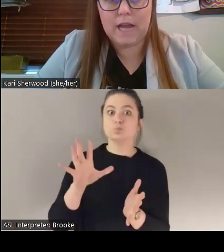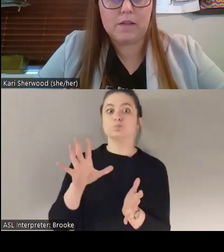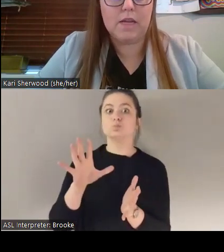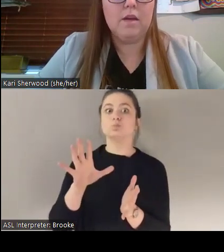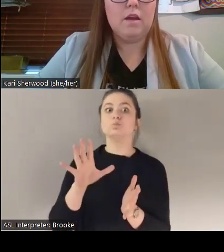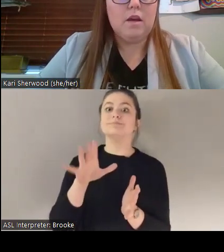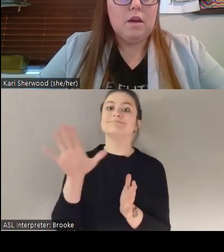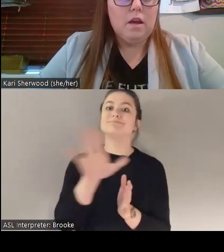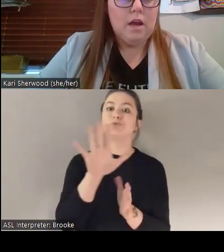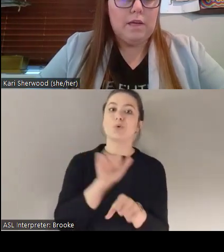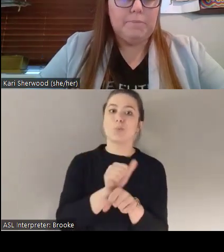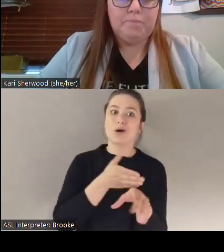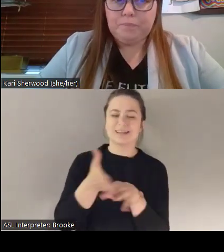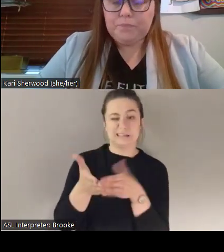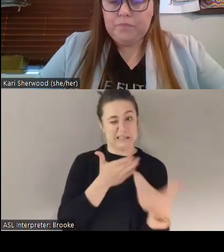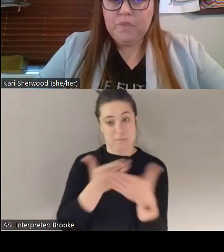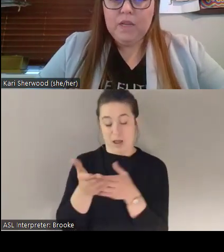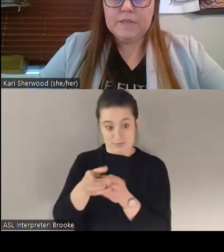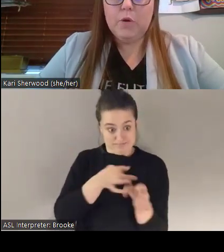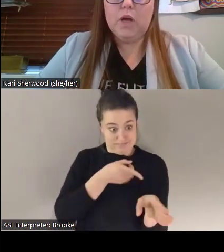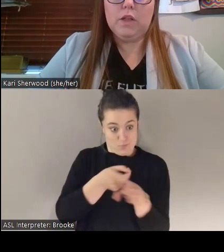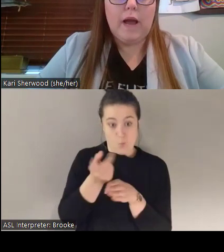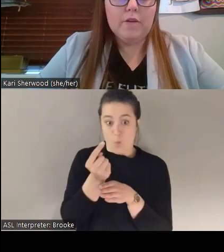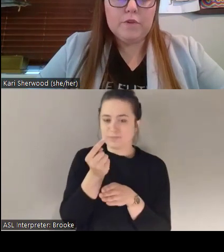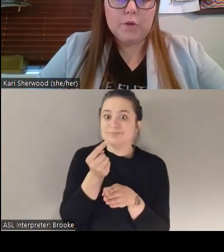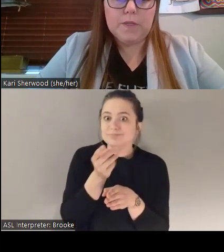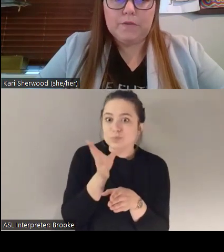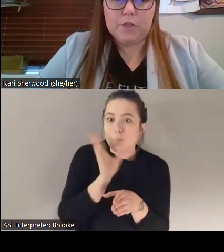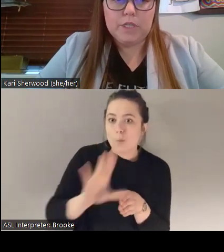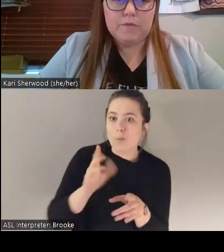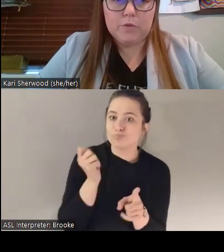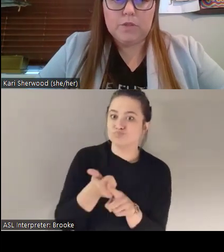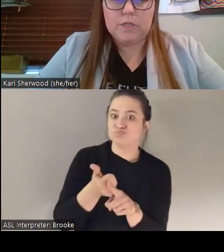exactly. So a lot of neurodivergent individuals are